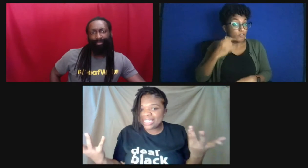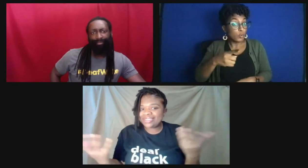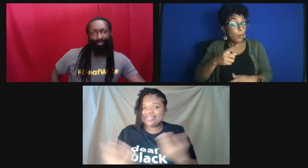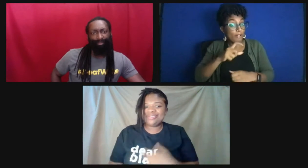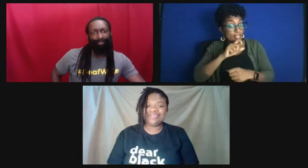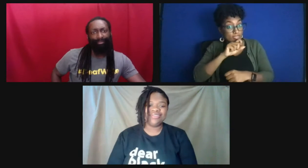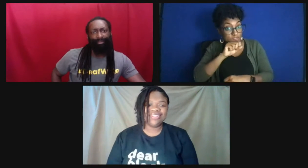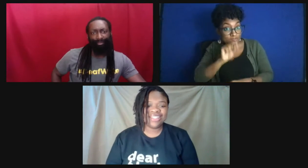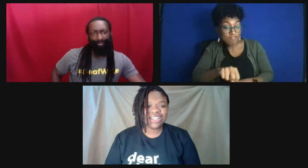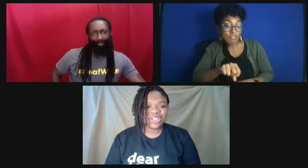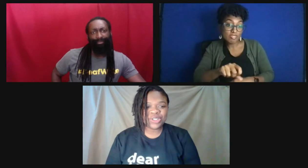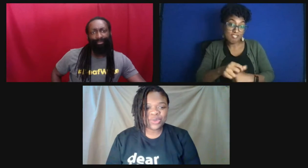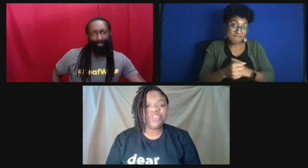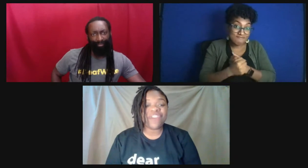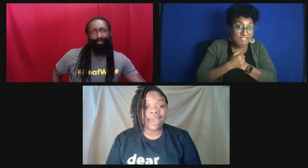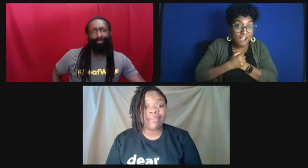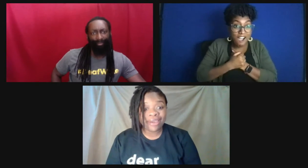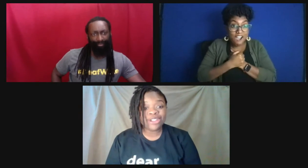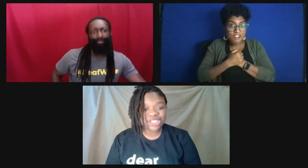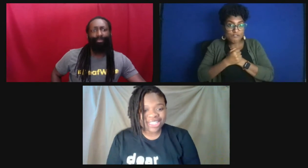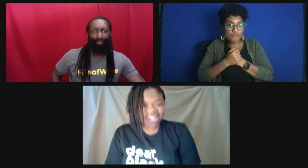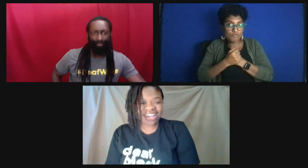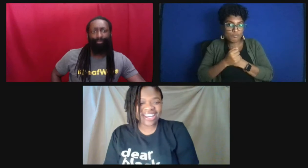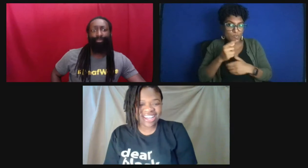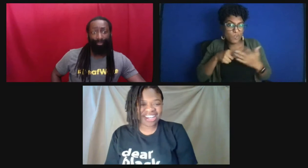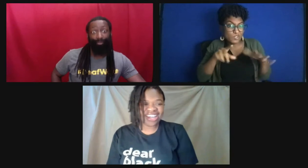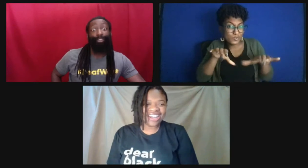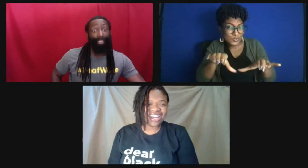I mean, you will find the energy, you know?